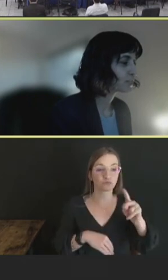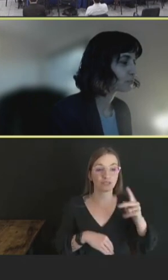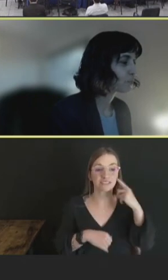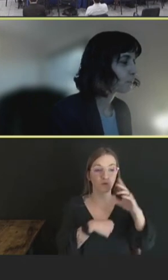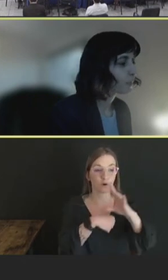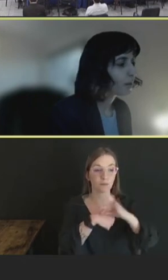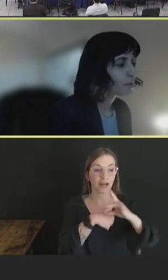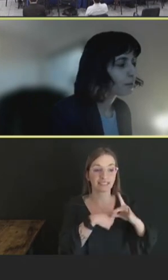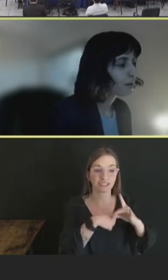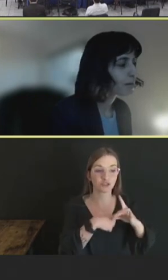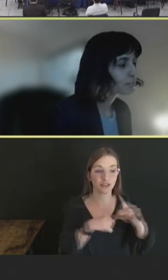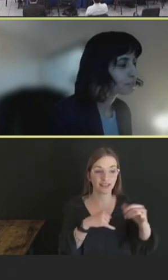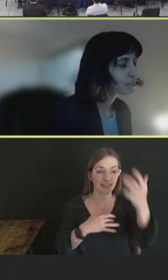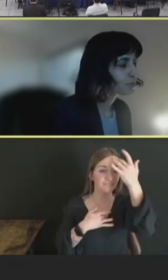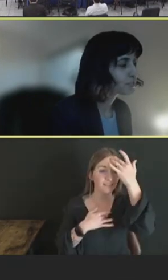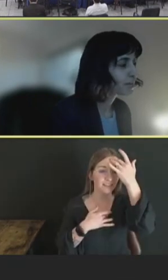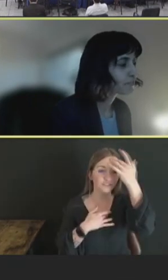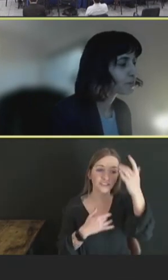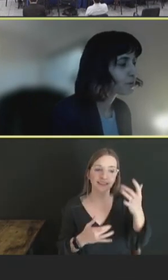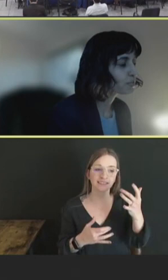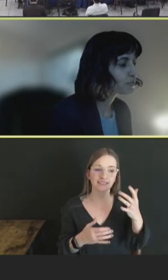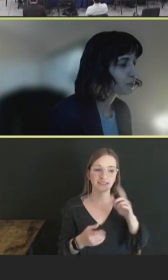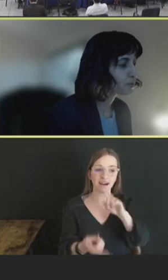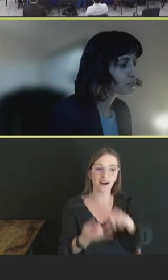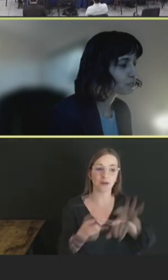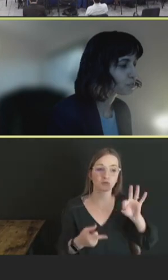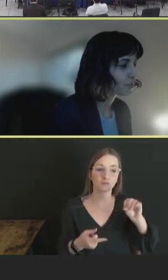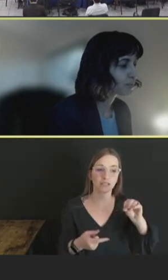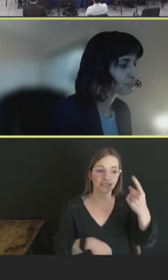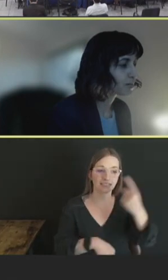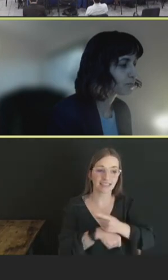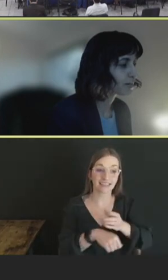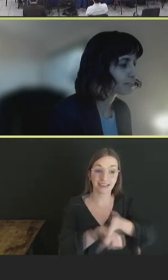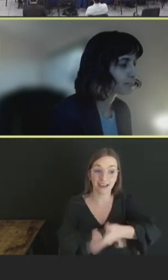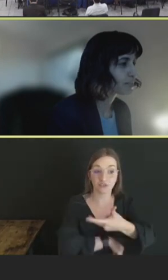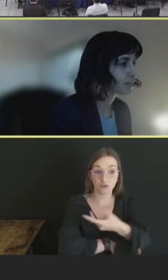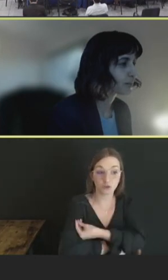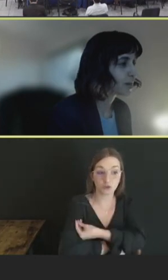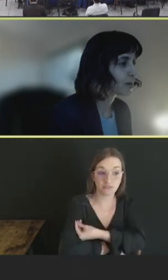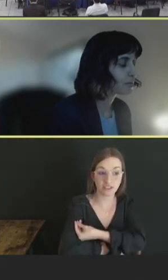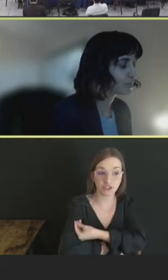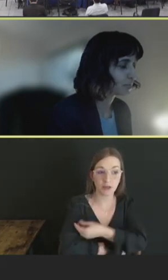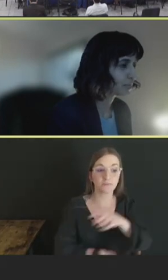MMR has been shown to have no interference with response to other vaccines given concomitantly.